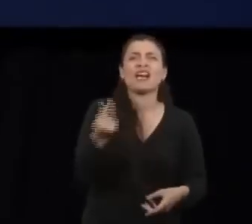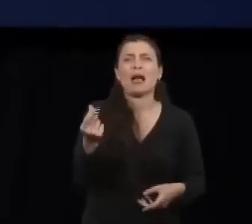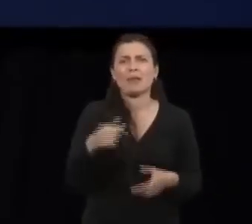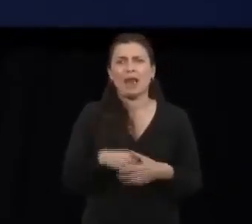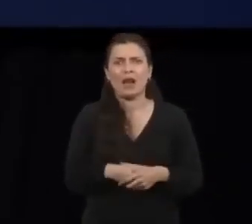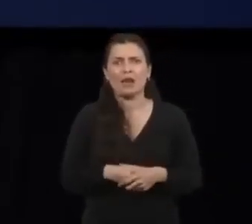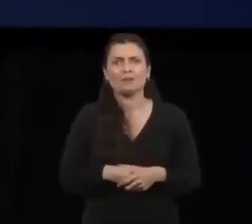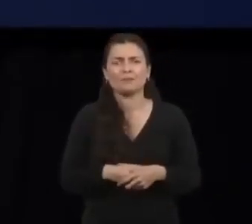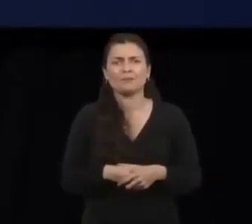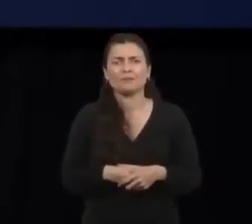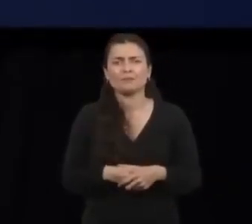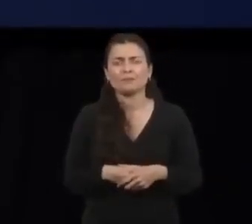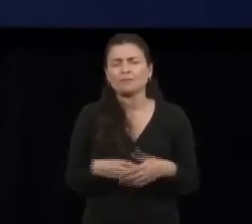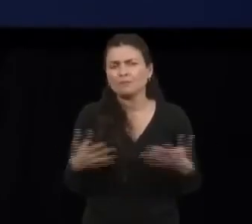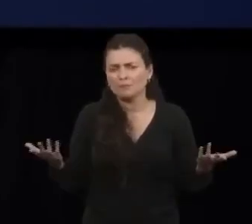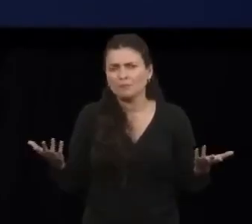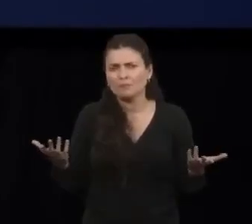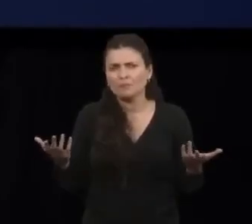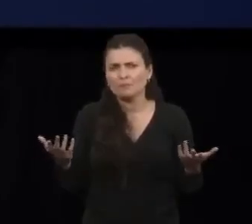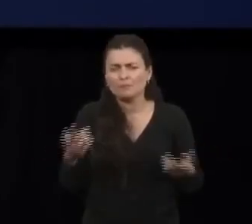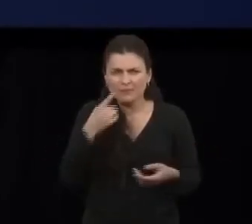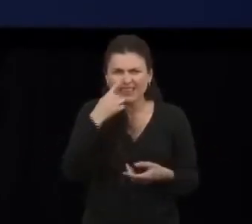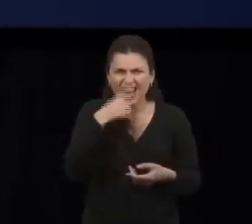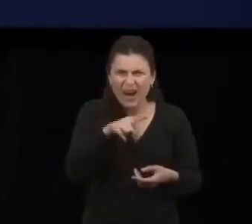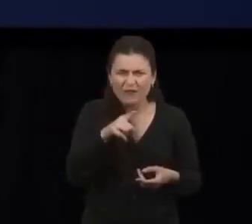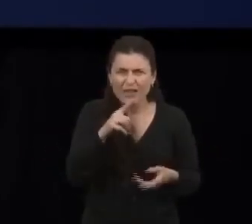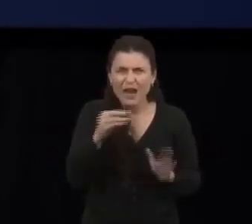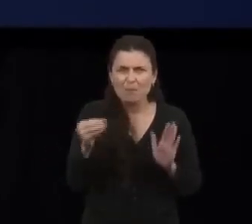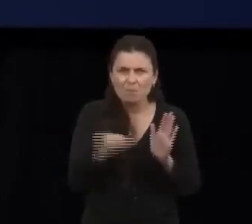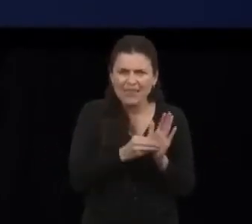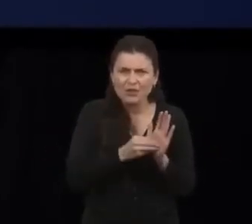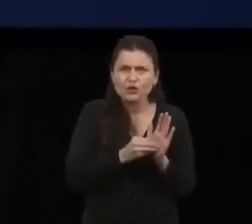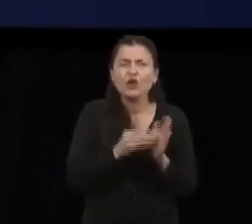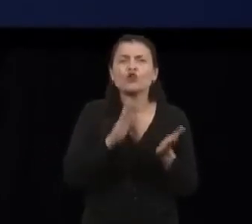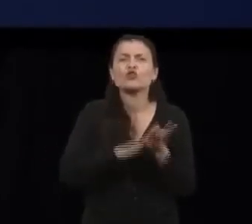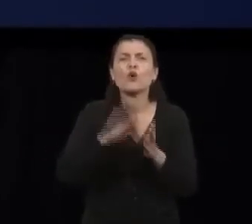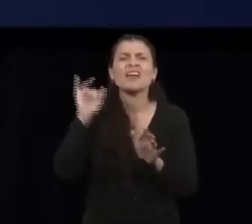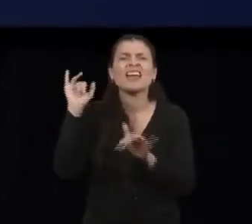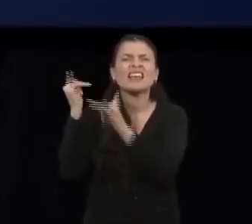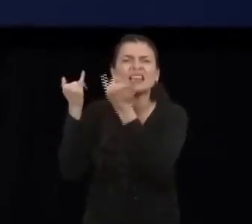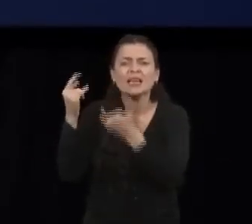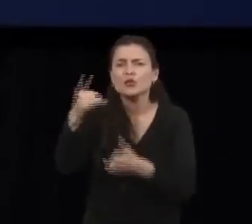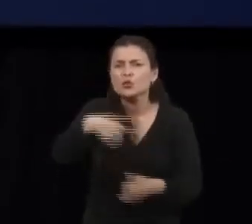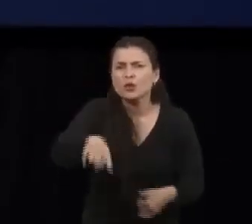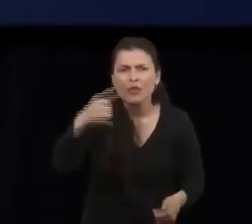how much do you think the interest rate is worth there? That is, obviously